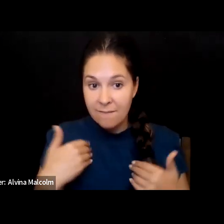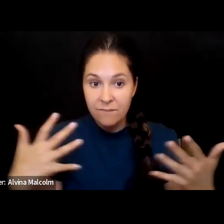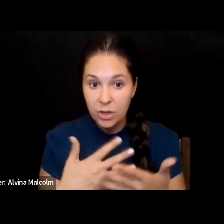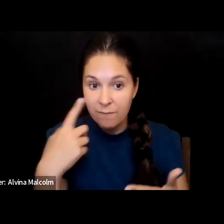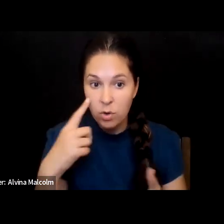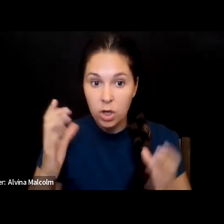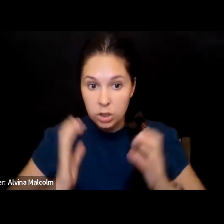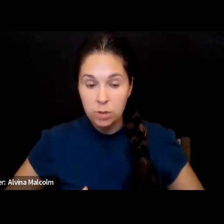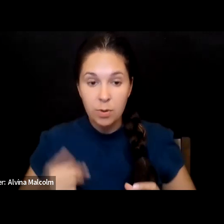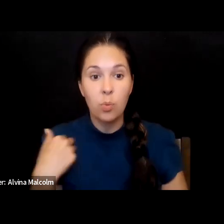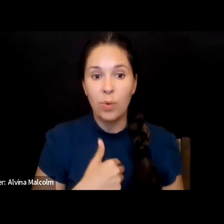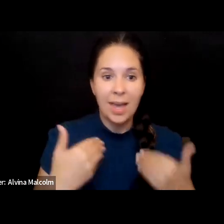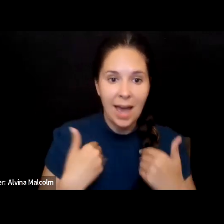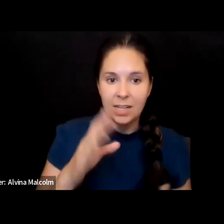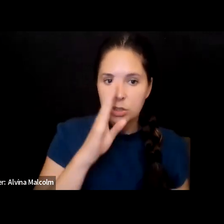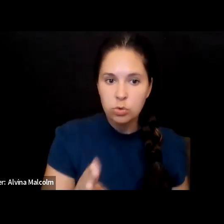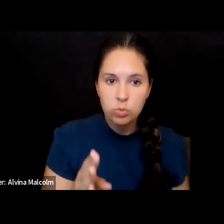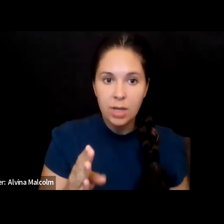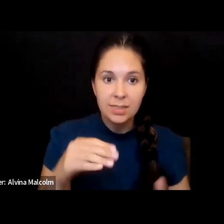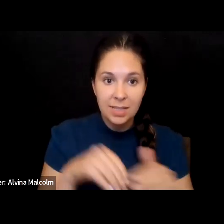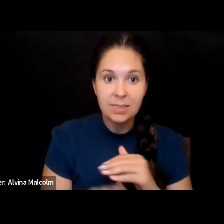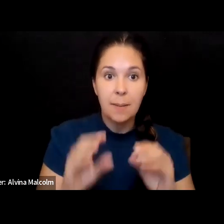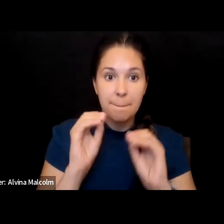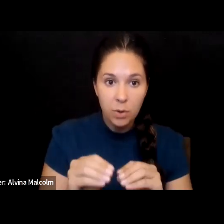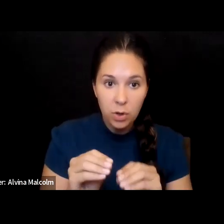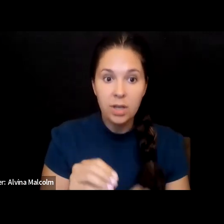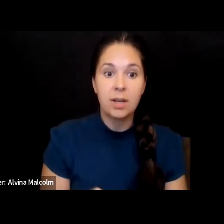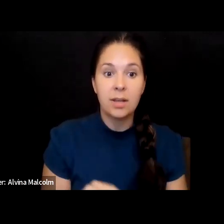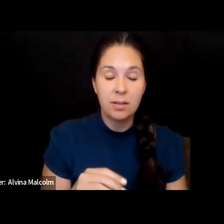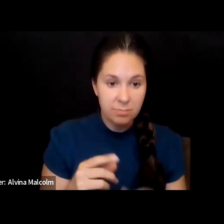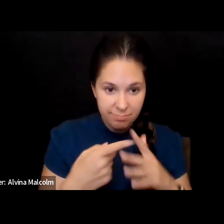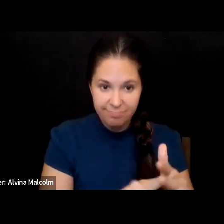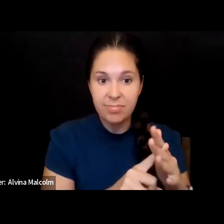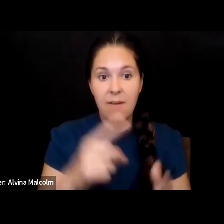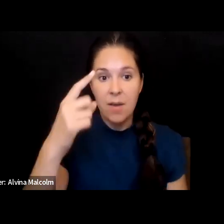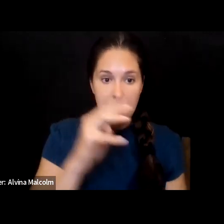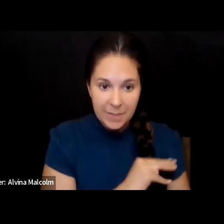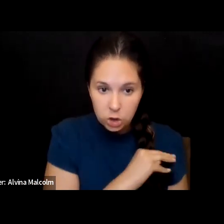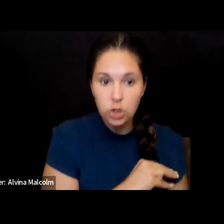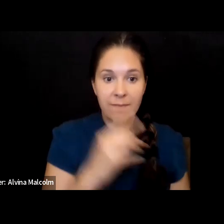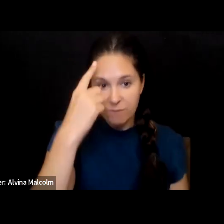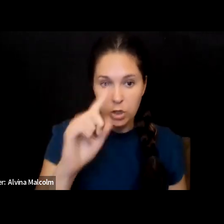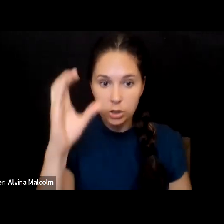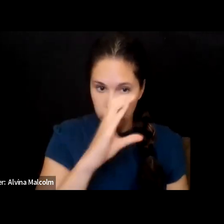actually were told that if we could not find one of our consumers or we feared